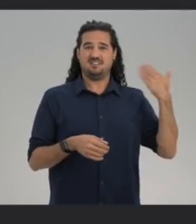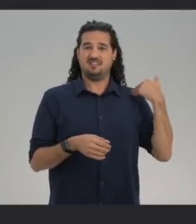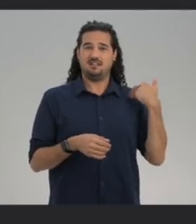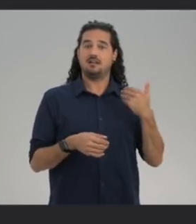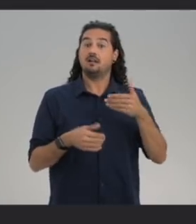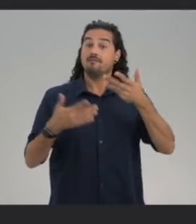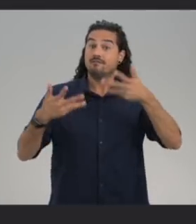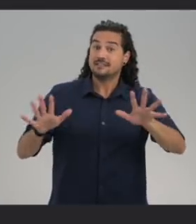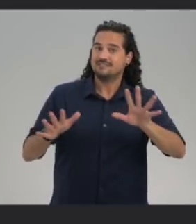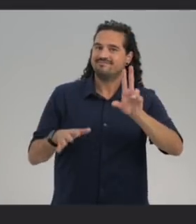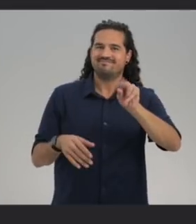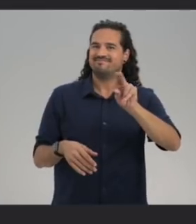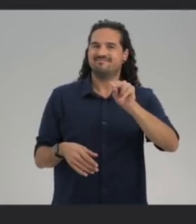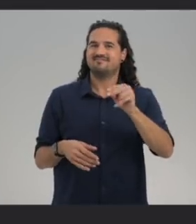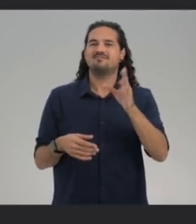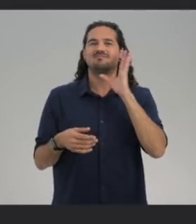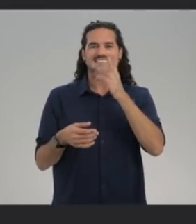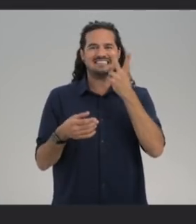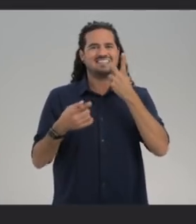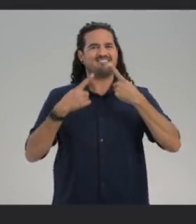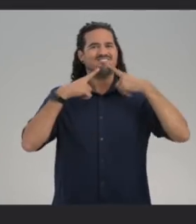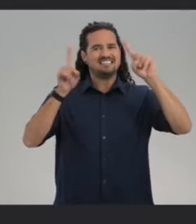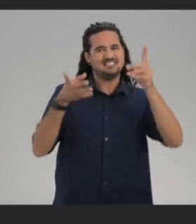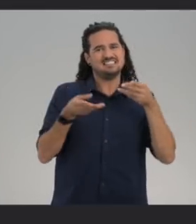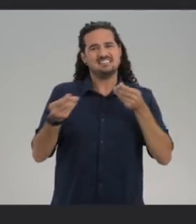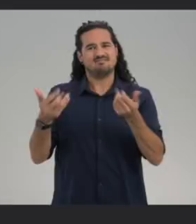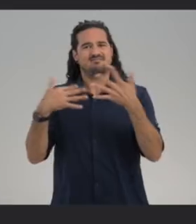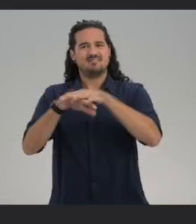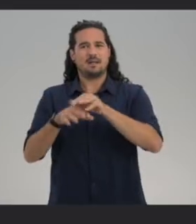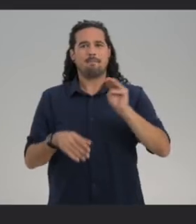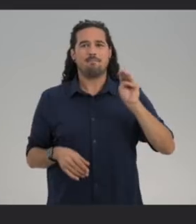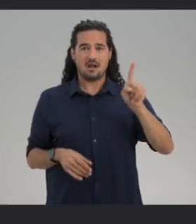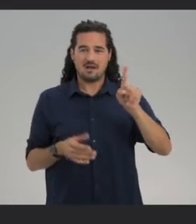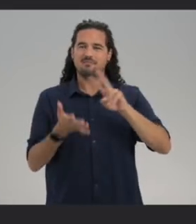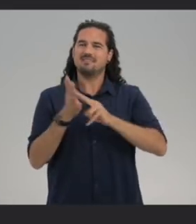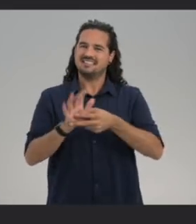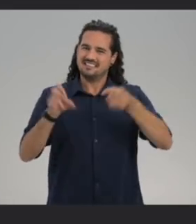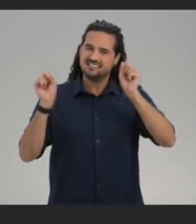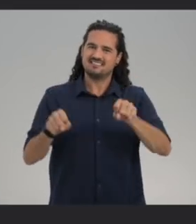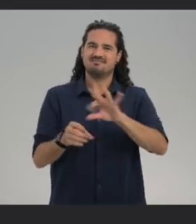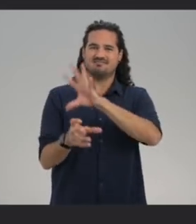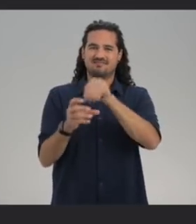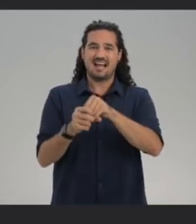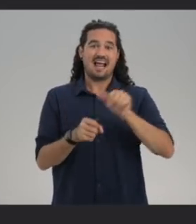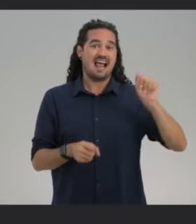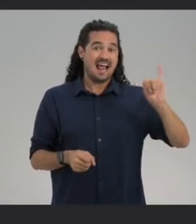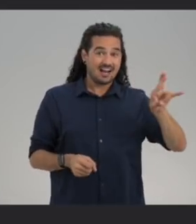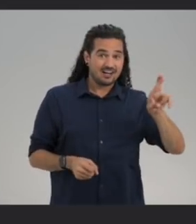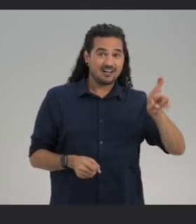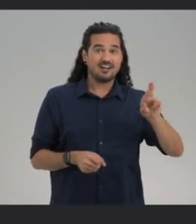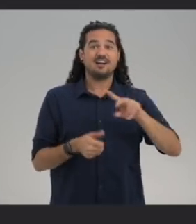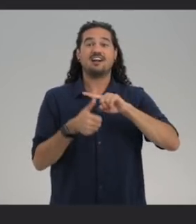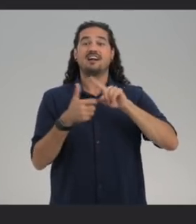You've seen how the efficiency and integration of M1 yields incredible capability and performance in the MacBook Air and Mac mini.